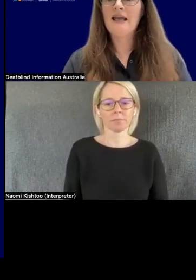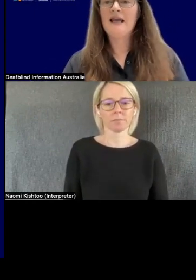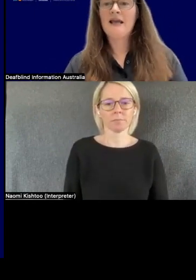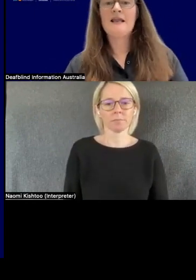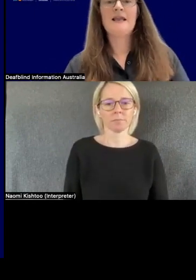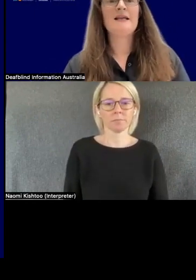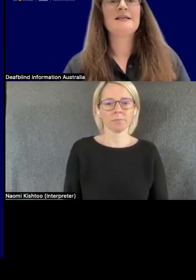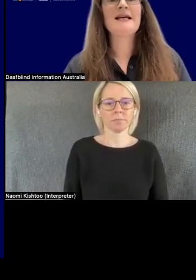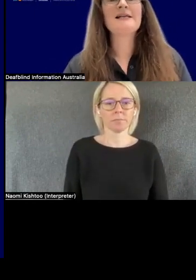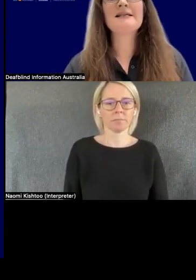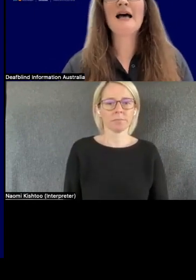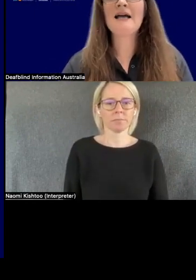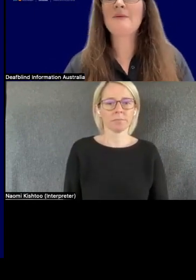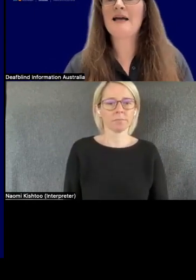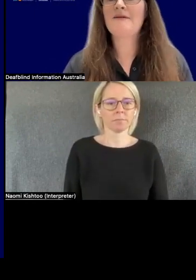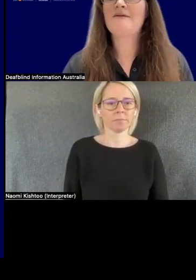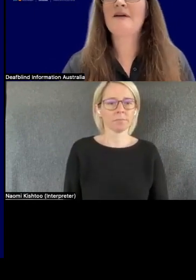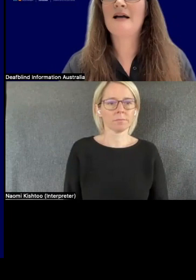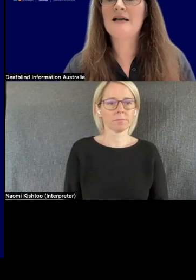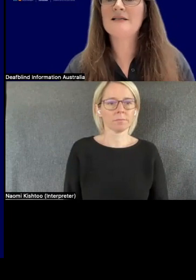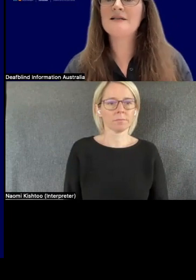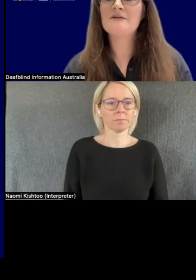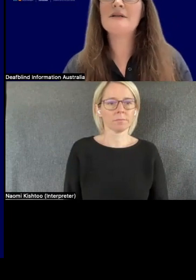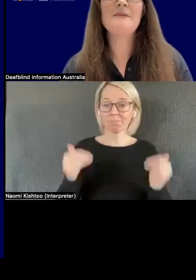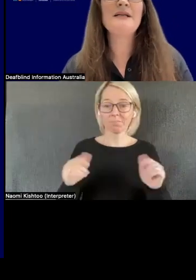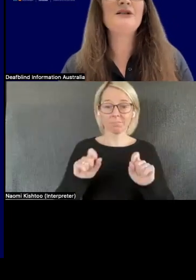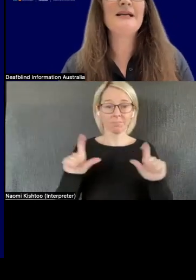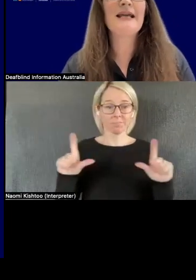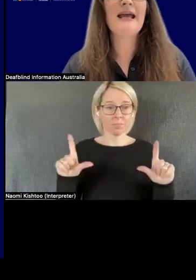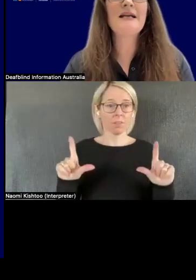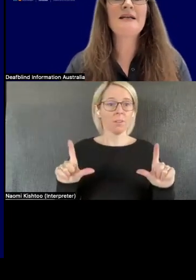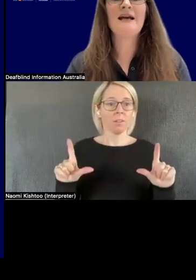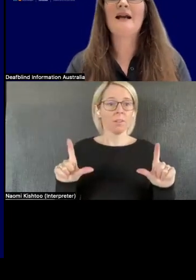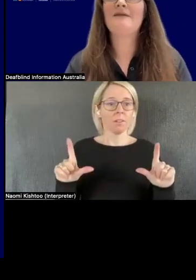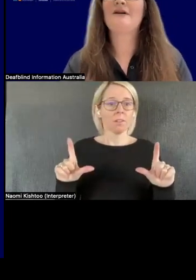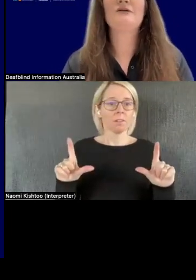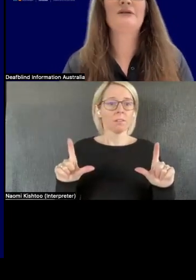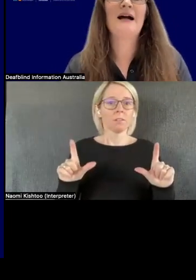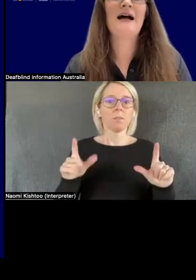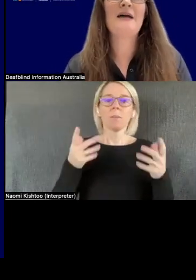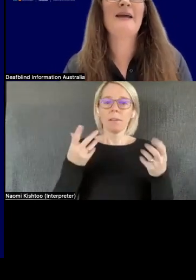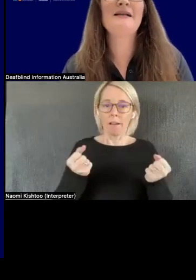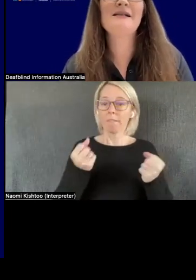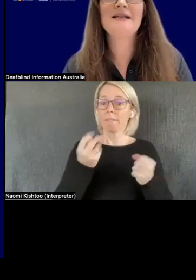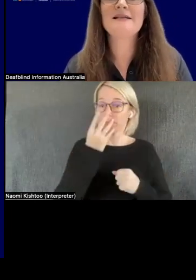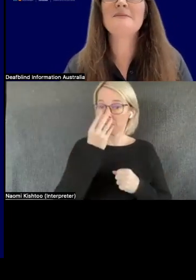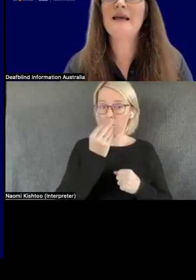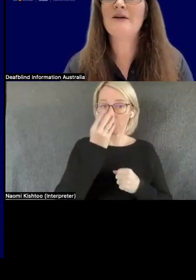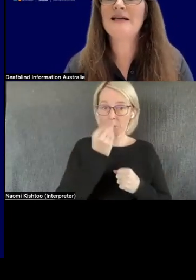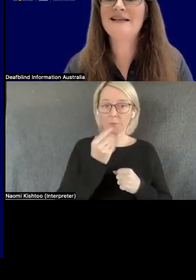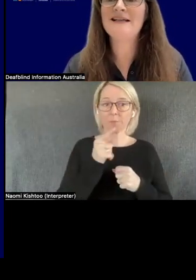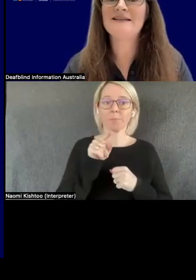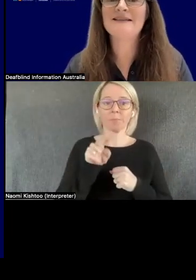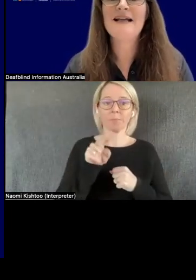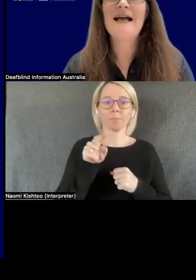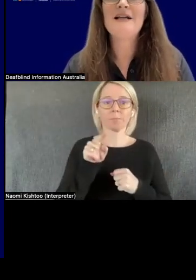In this next slide we have a still image again, and I’ve called it “Hi Ben. It’s Mary here”,